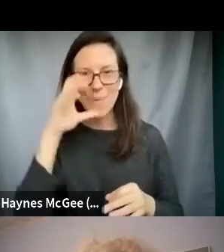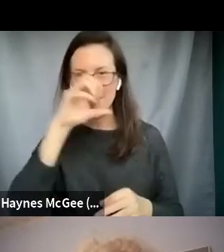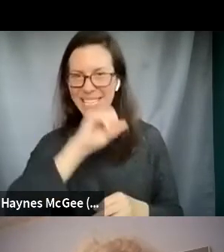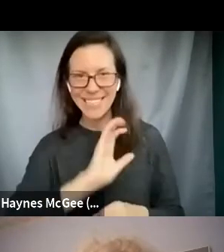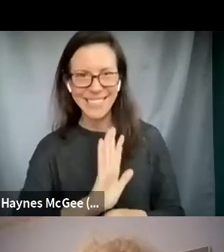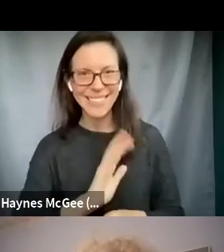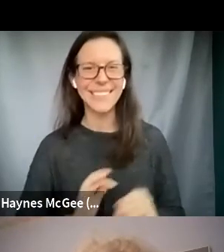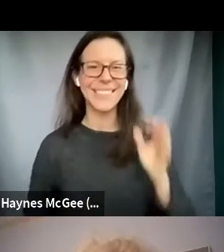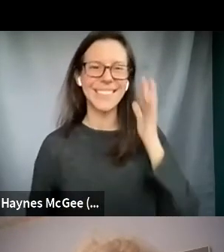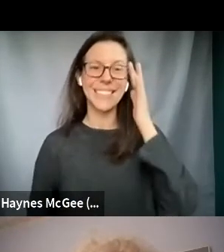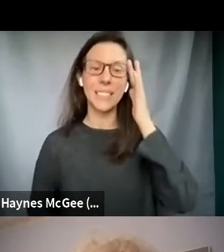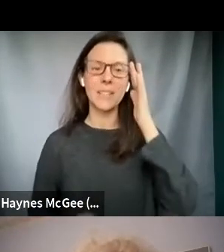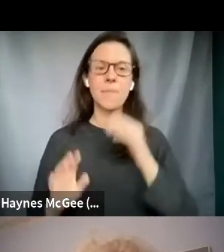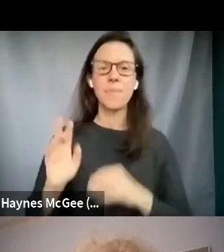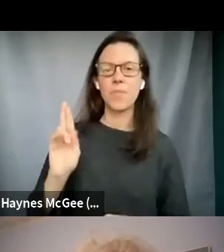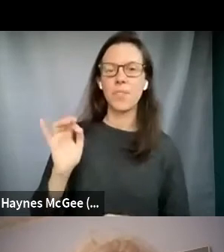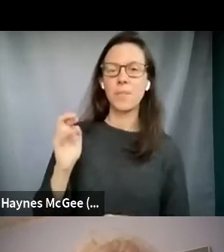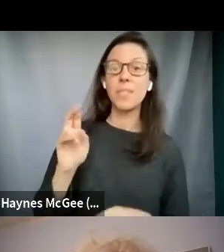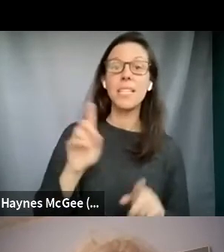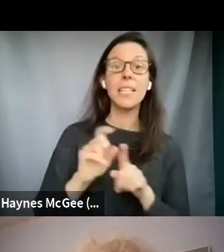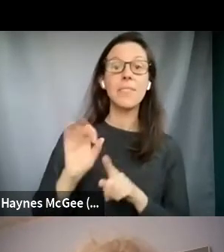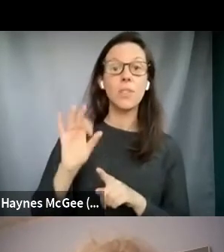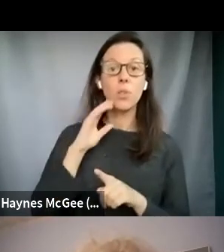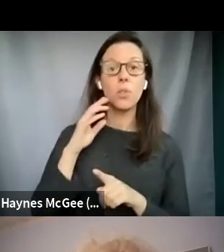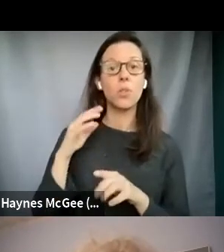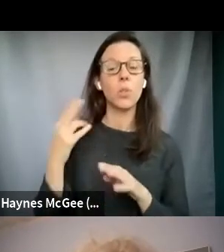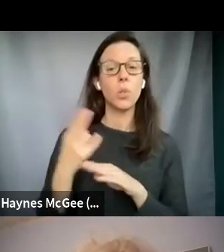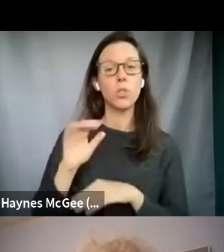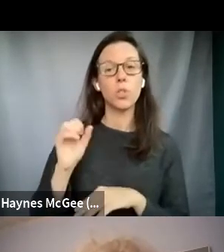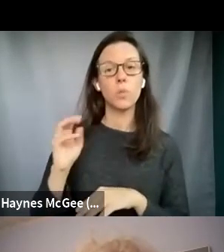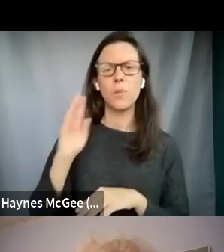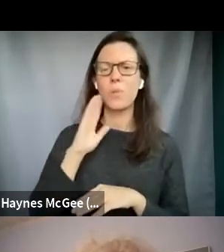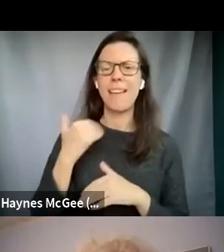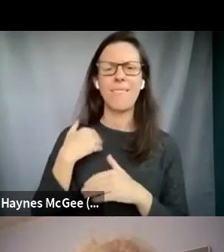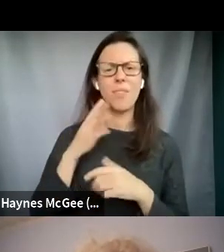I'll also say, if you are use social media, we are on all of the channels and you can